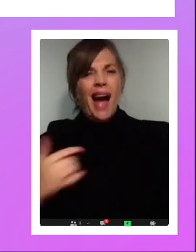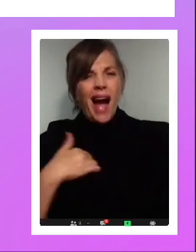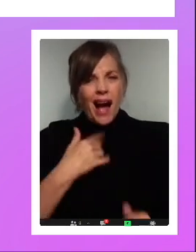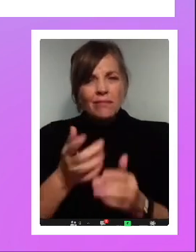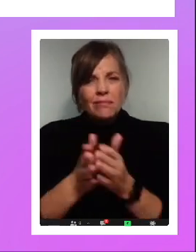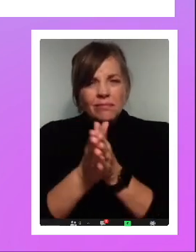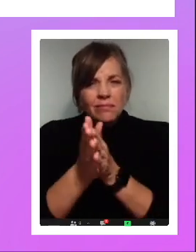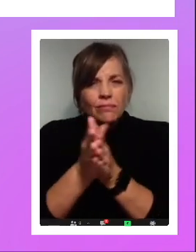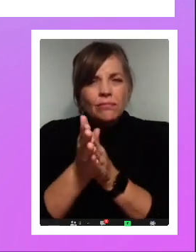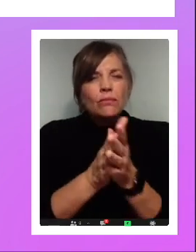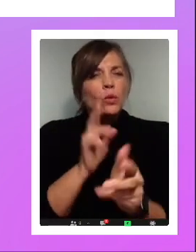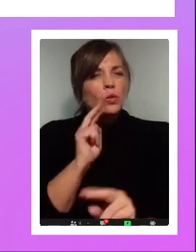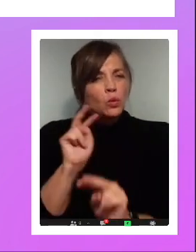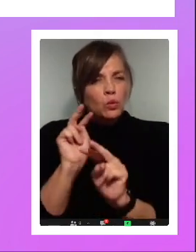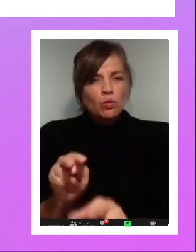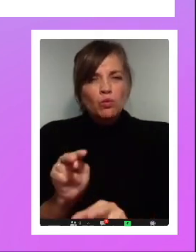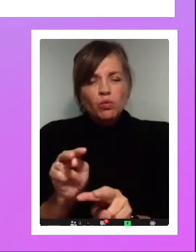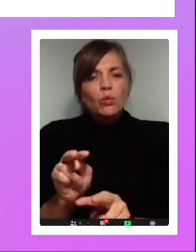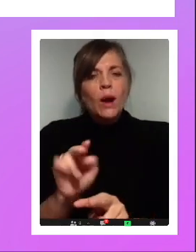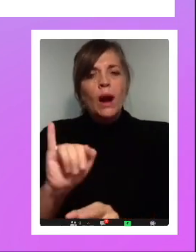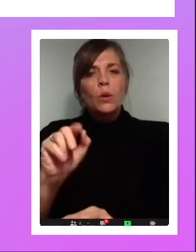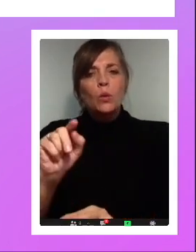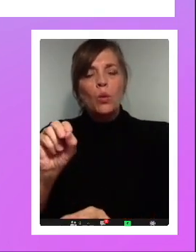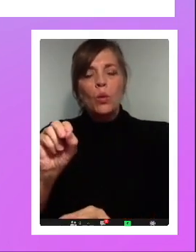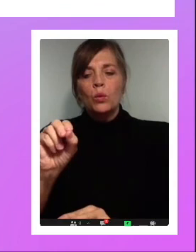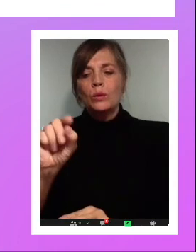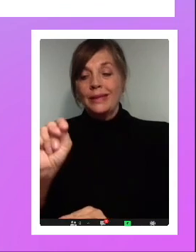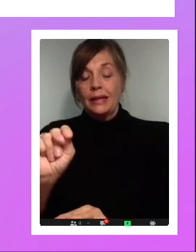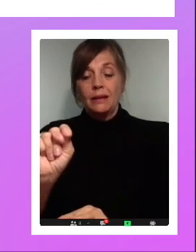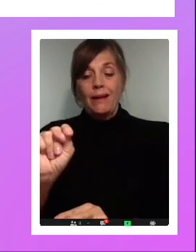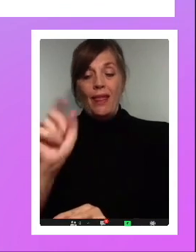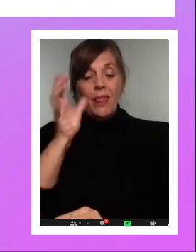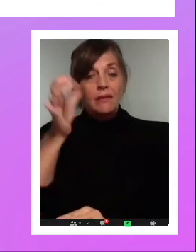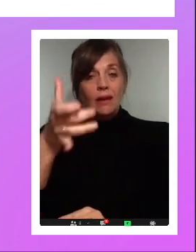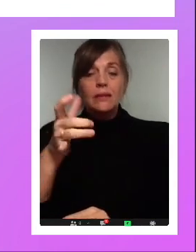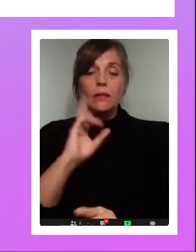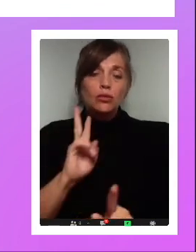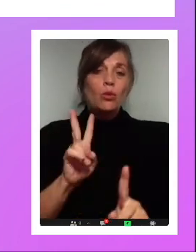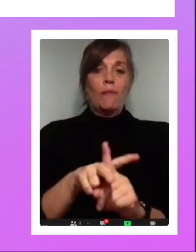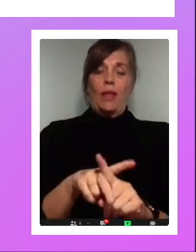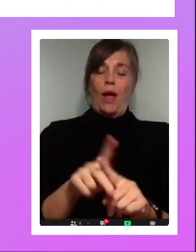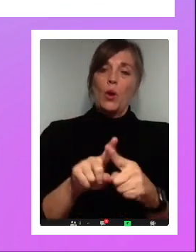to assistive technology in order to enable people to be more independent.